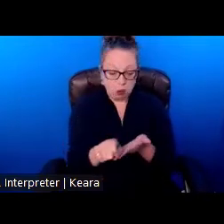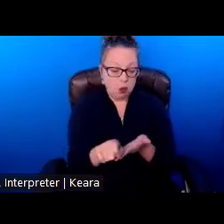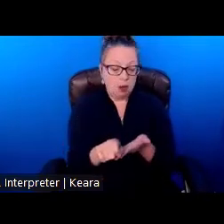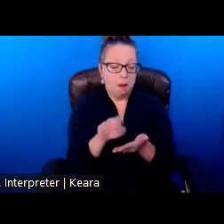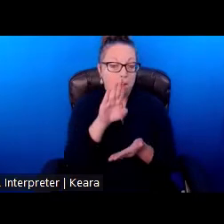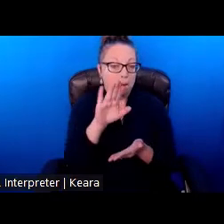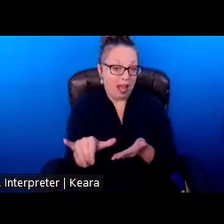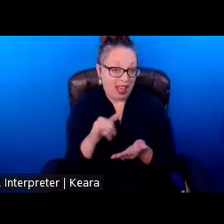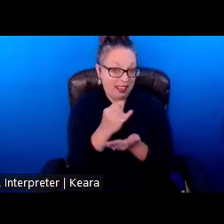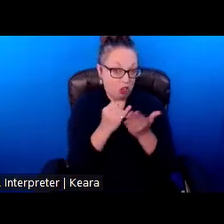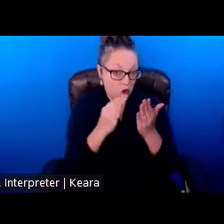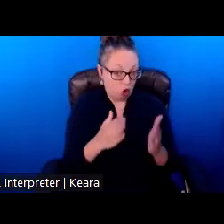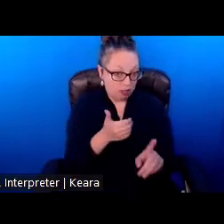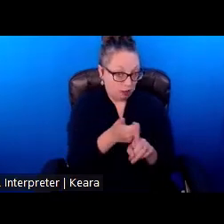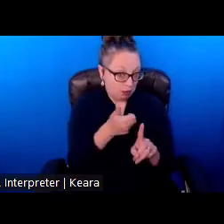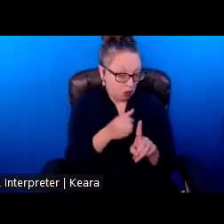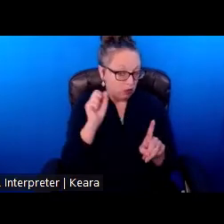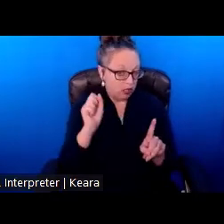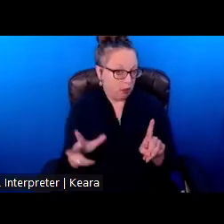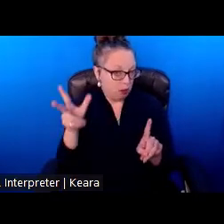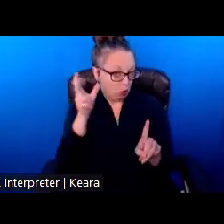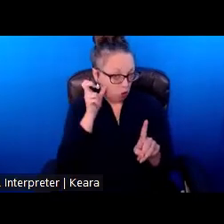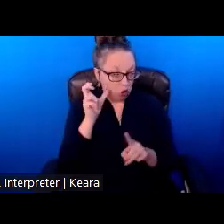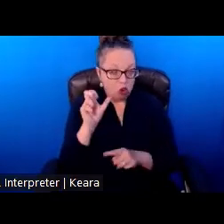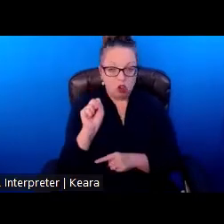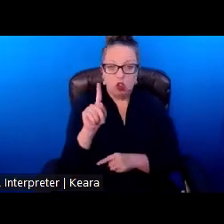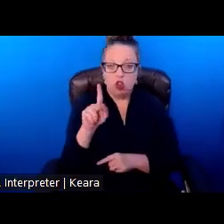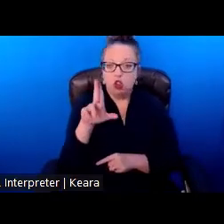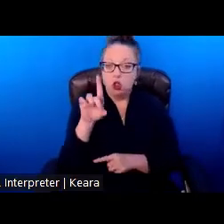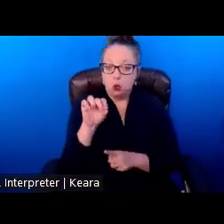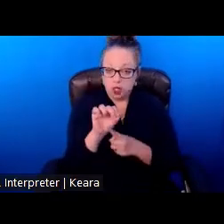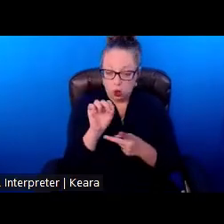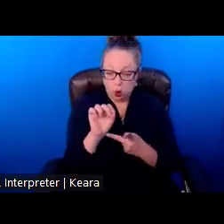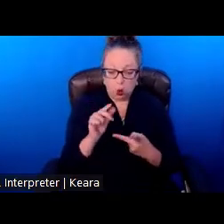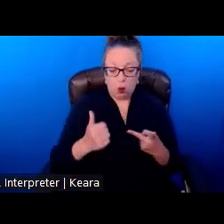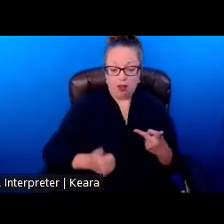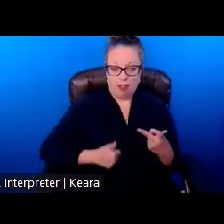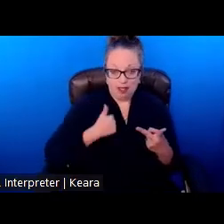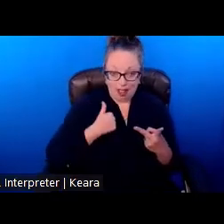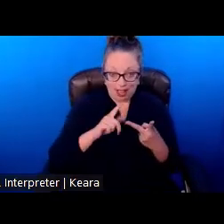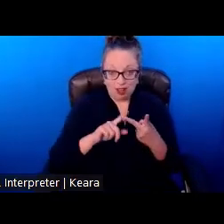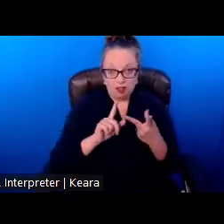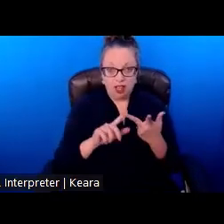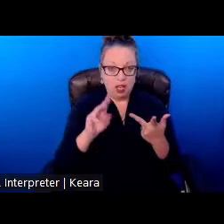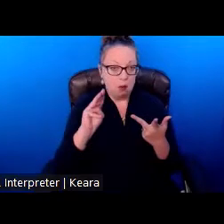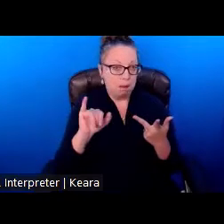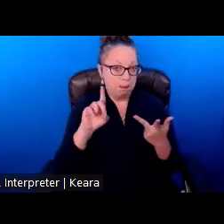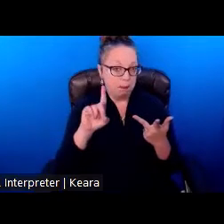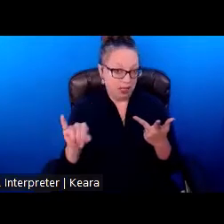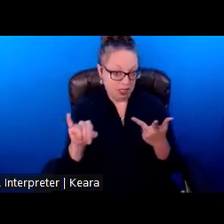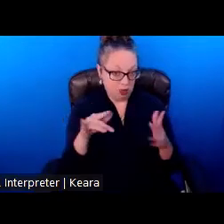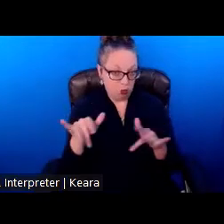Studio, live, and midi recordings of the song/composition are all considered eligible.